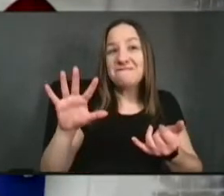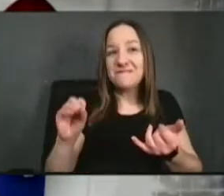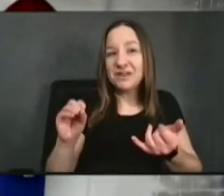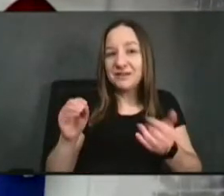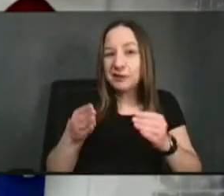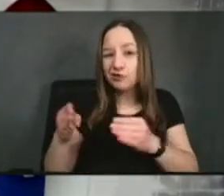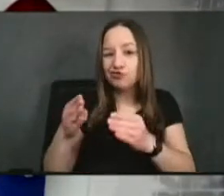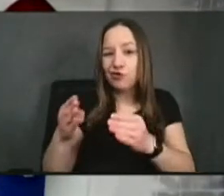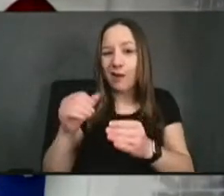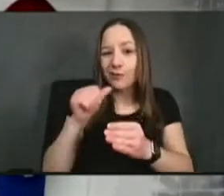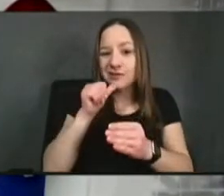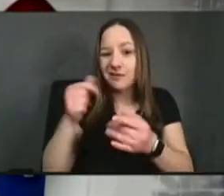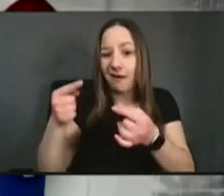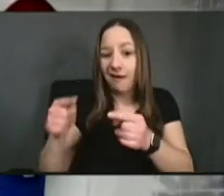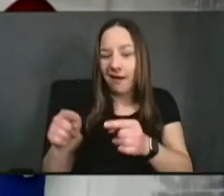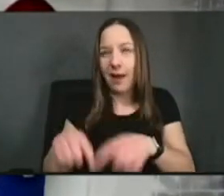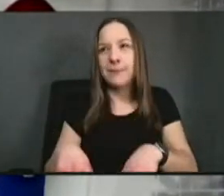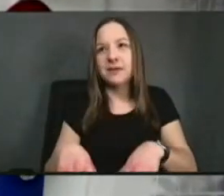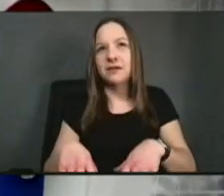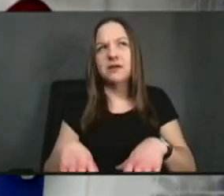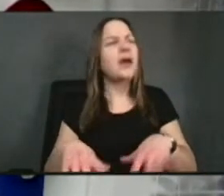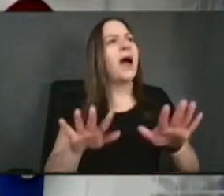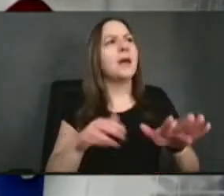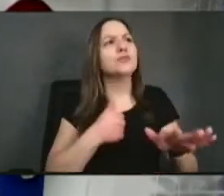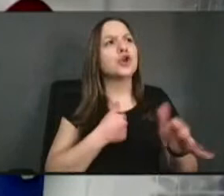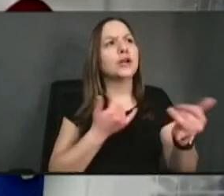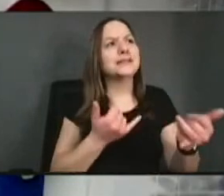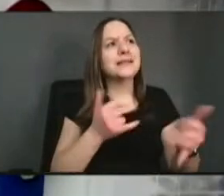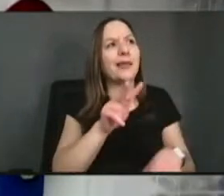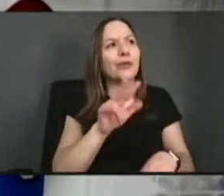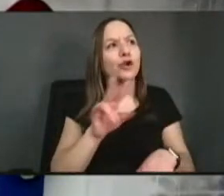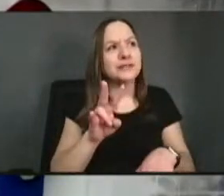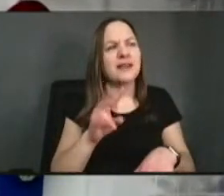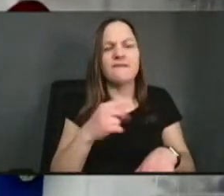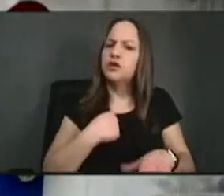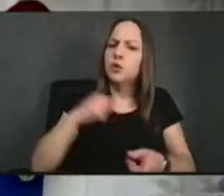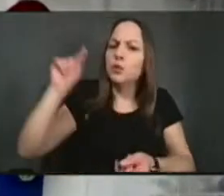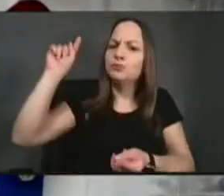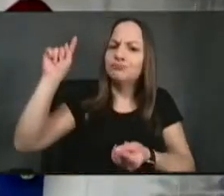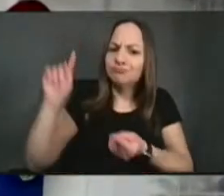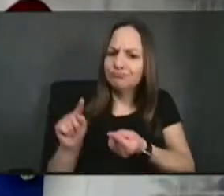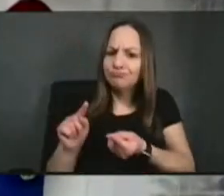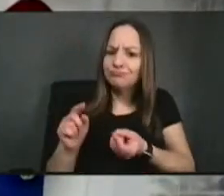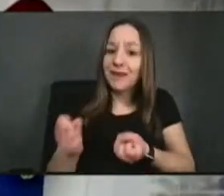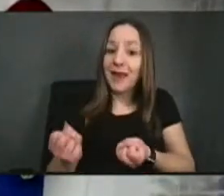were shirt were down 50 rounds tomorrow. It looks like I'm